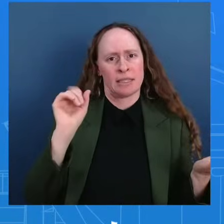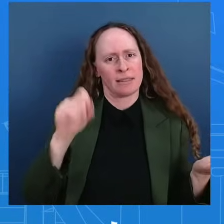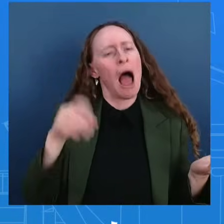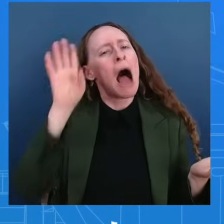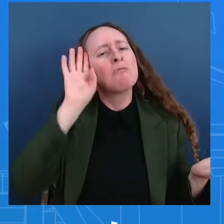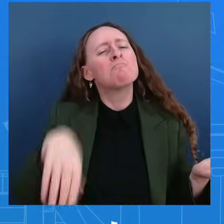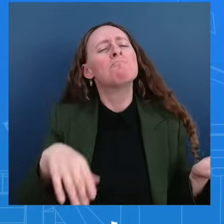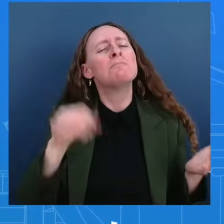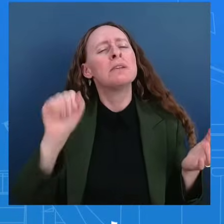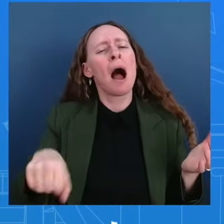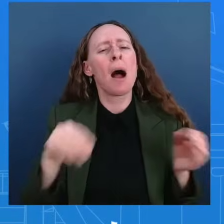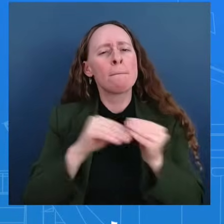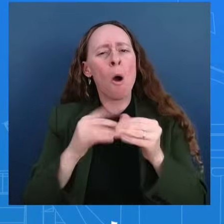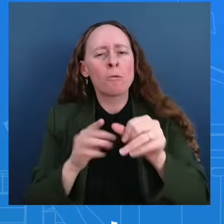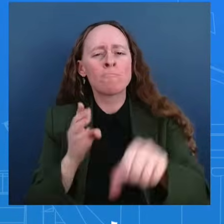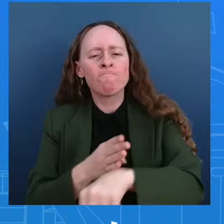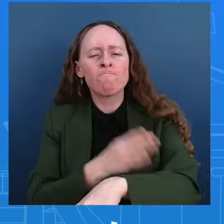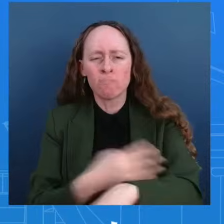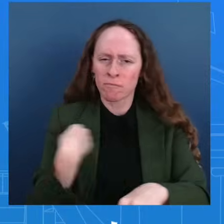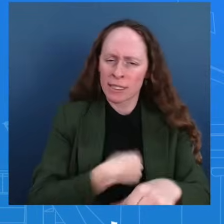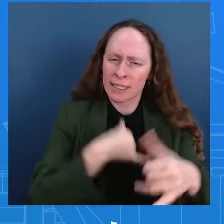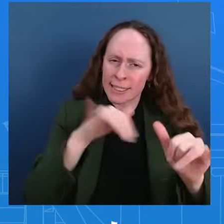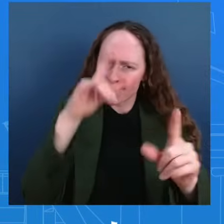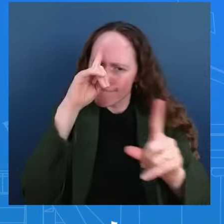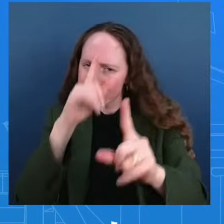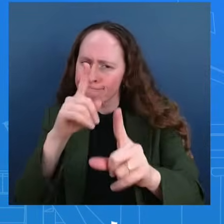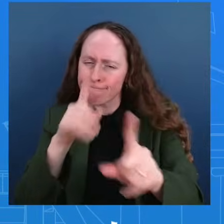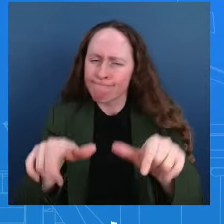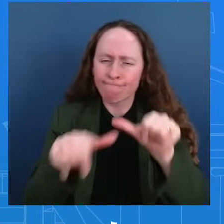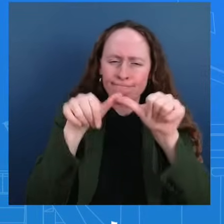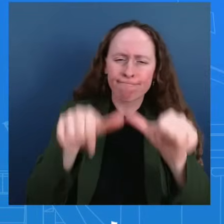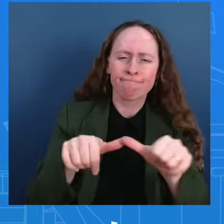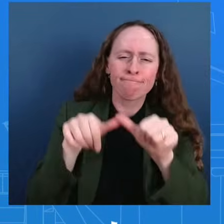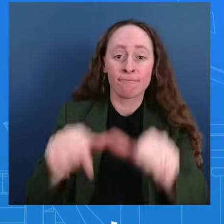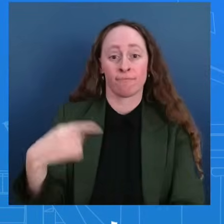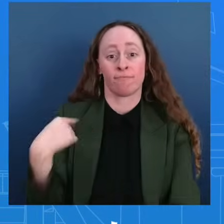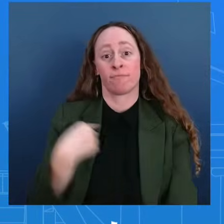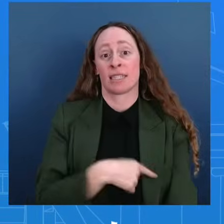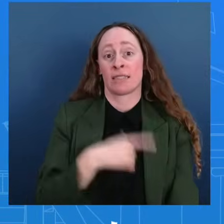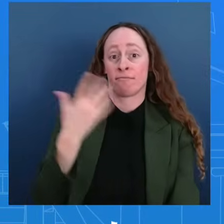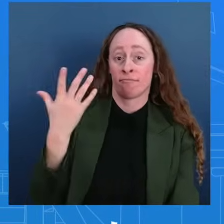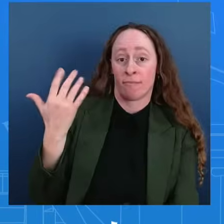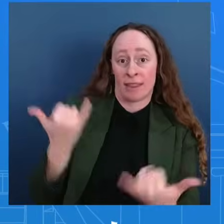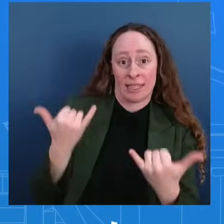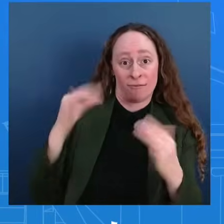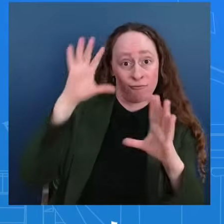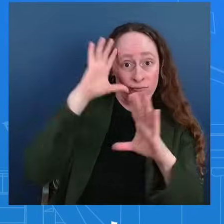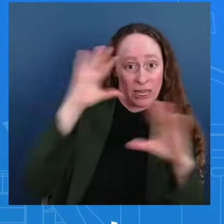And that is something that I know both this president and the vice president are very proud of doing. The Press: Do you think she’s had to overcome sexism